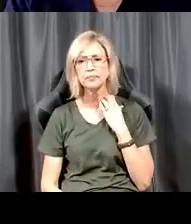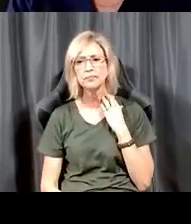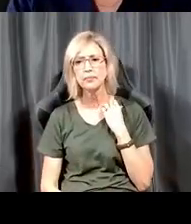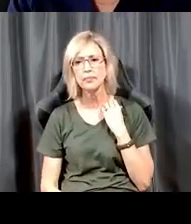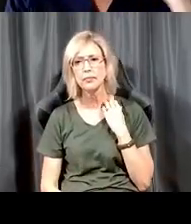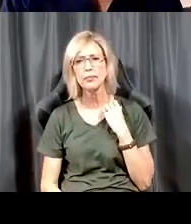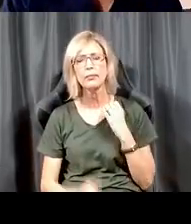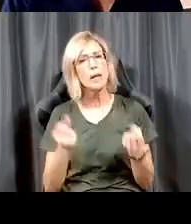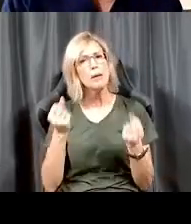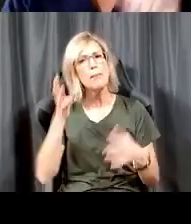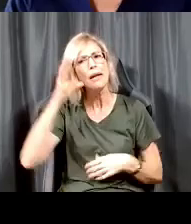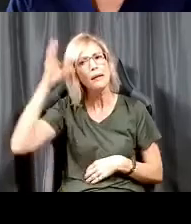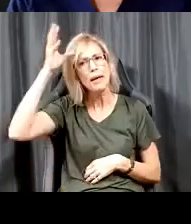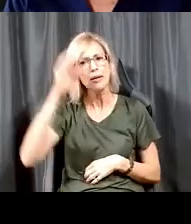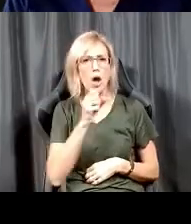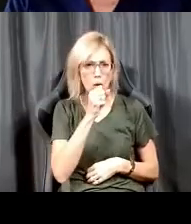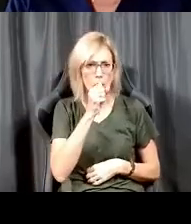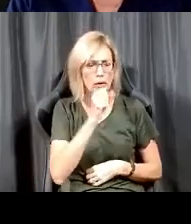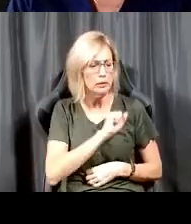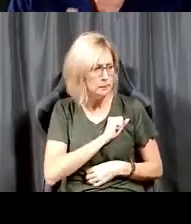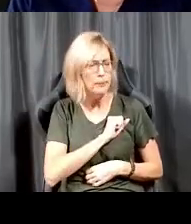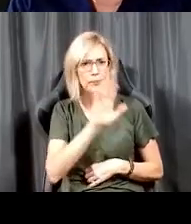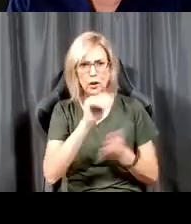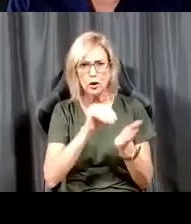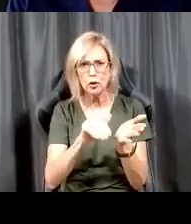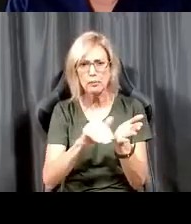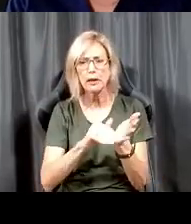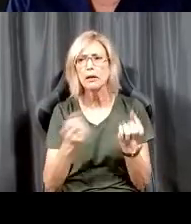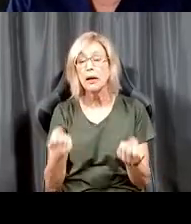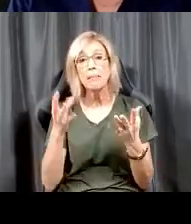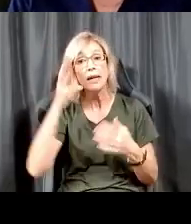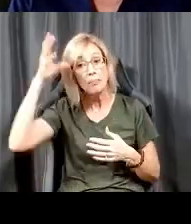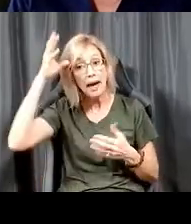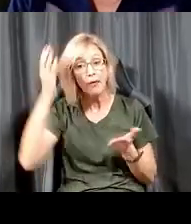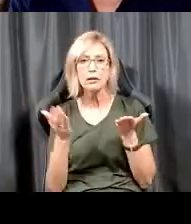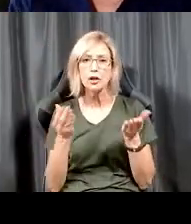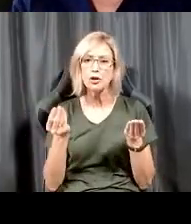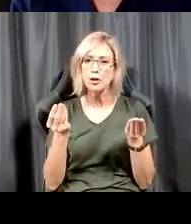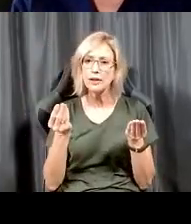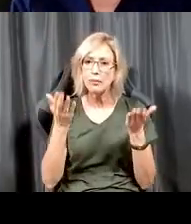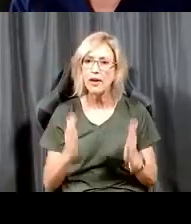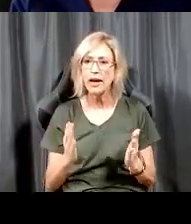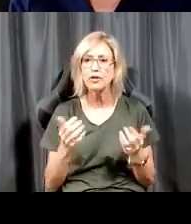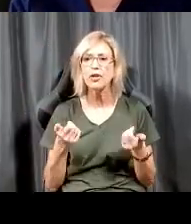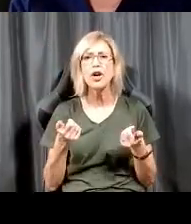of parents service providers that try to eliminate this behavior all together.